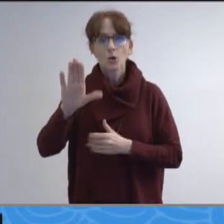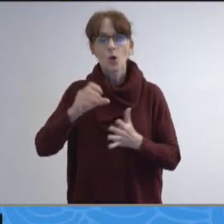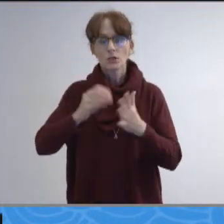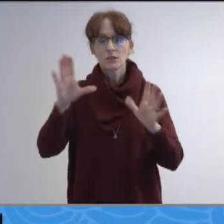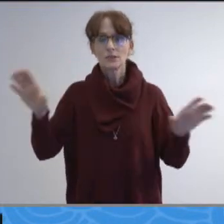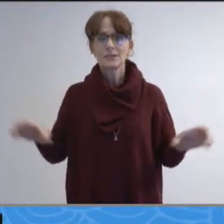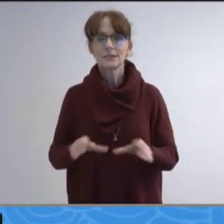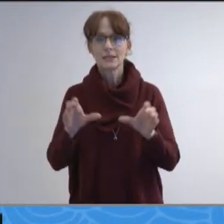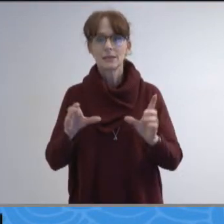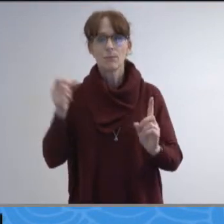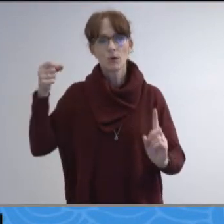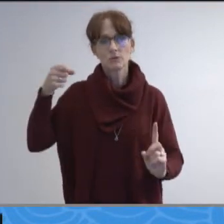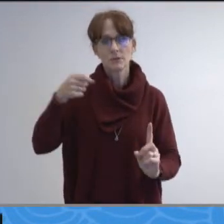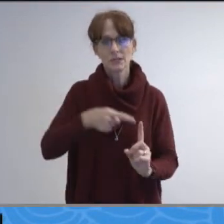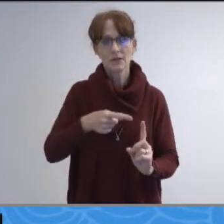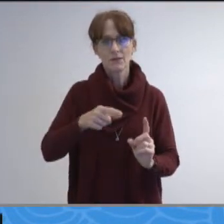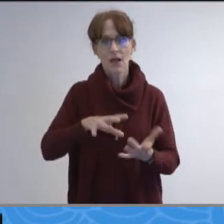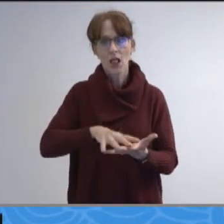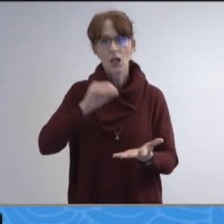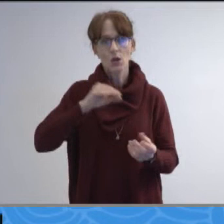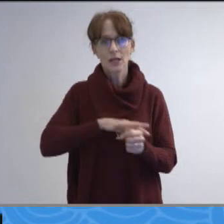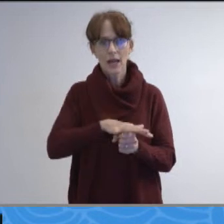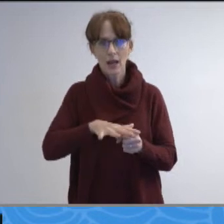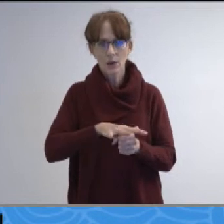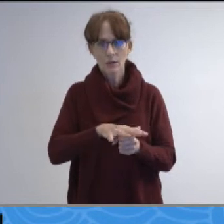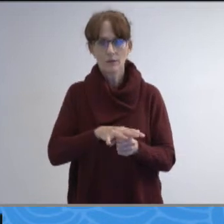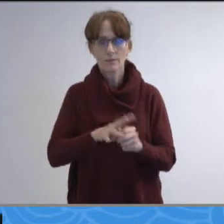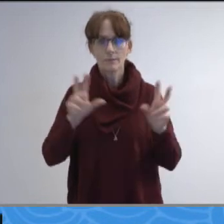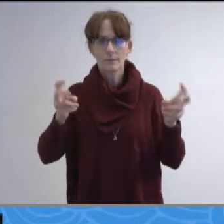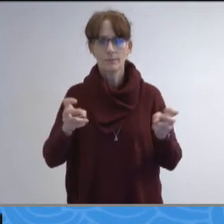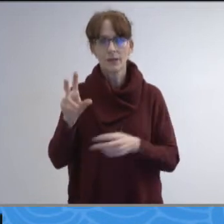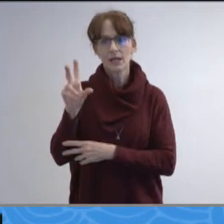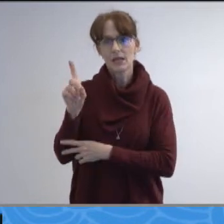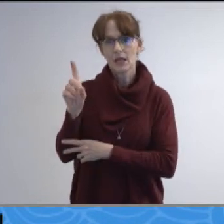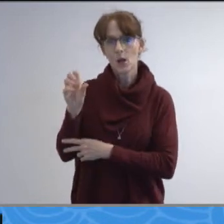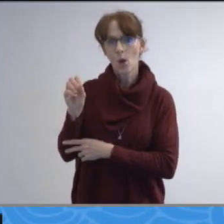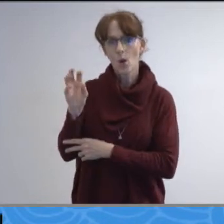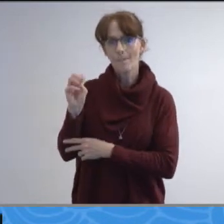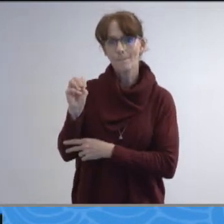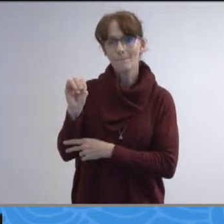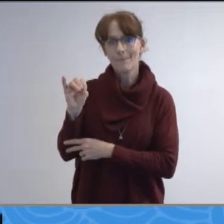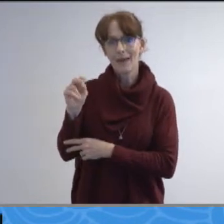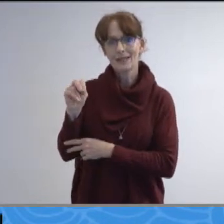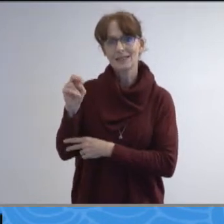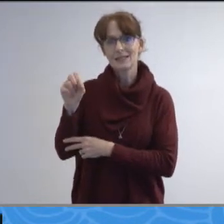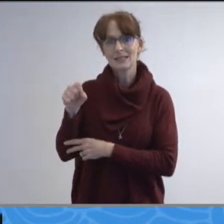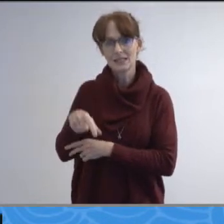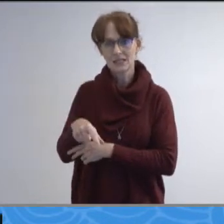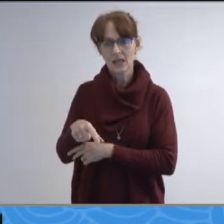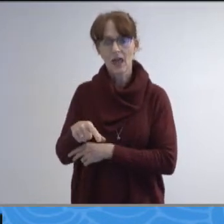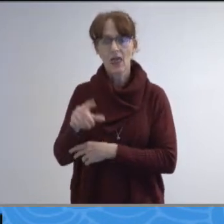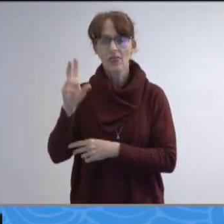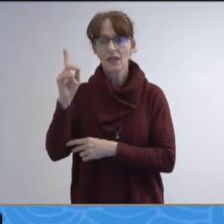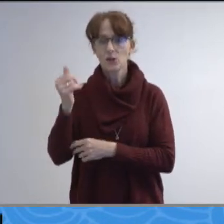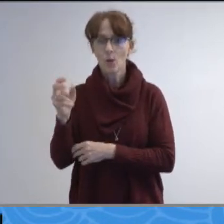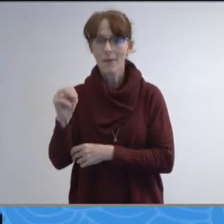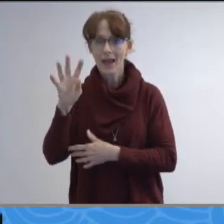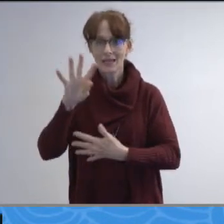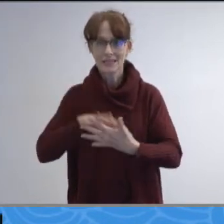in more specific learning areas, which are called Domains. The Domain table shows how your student did